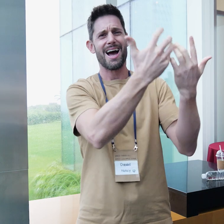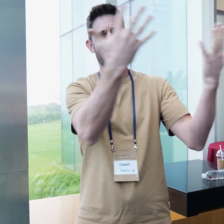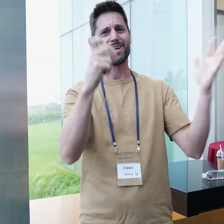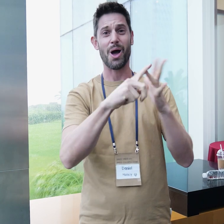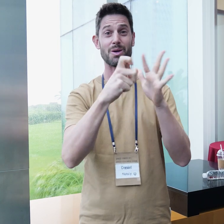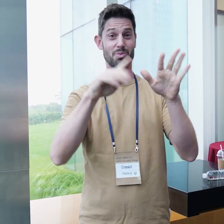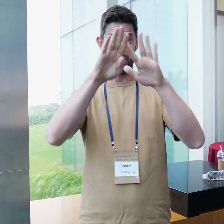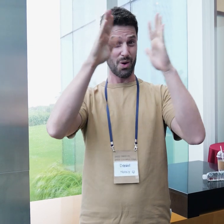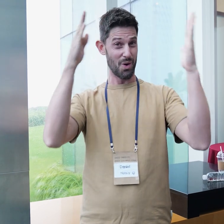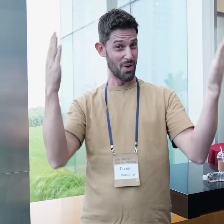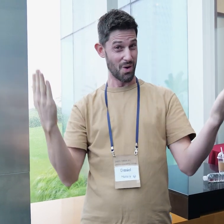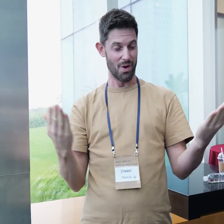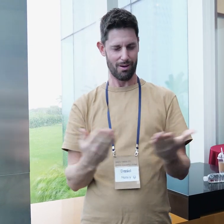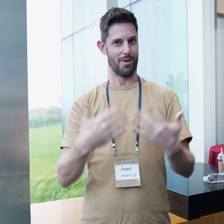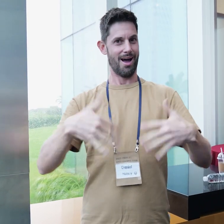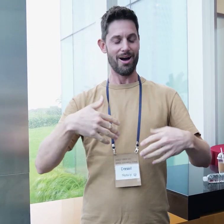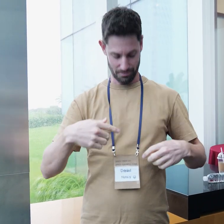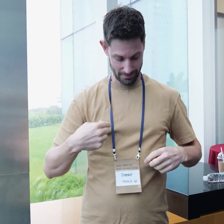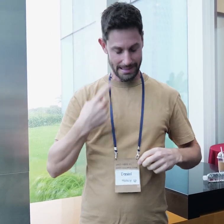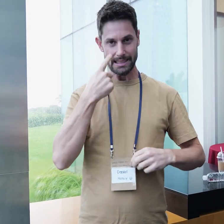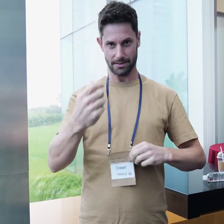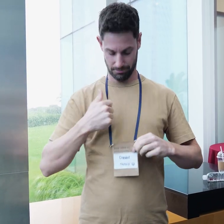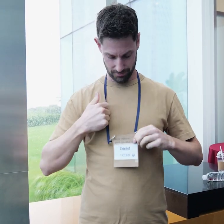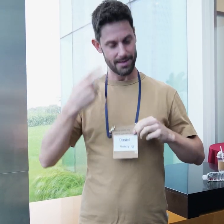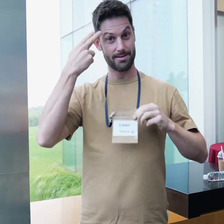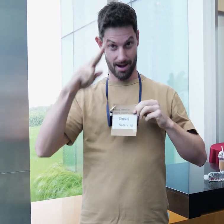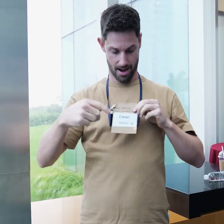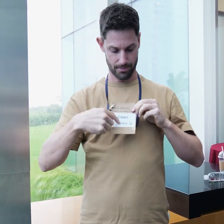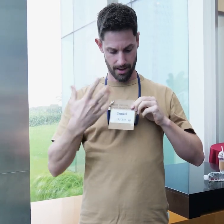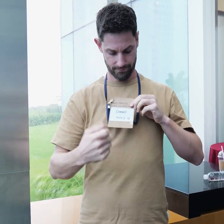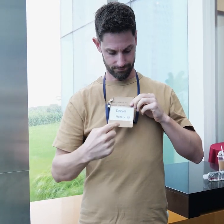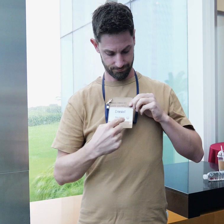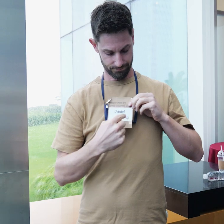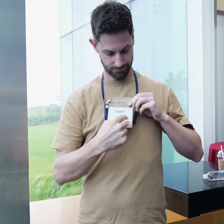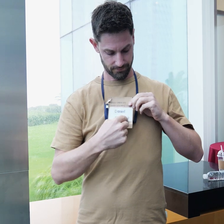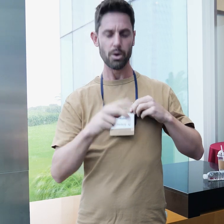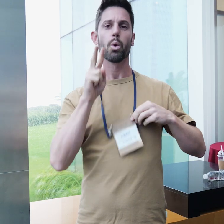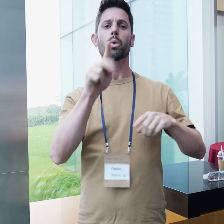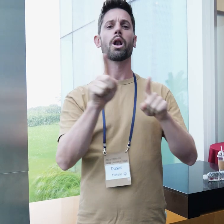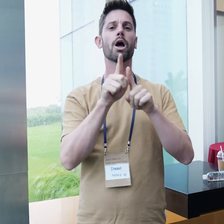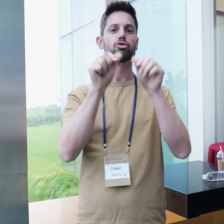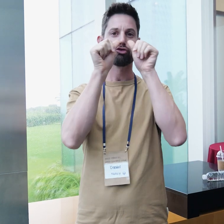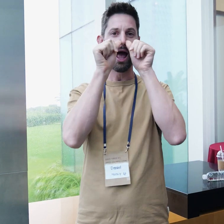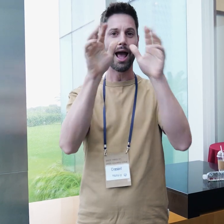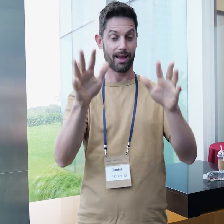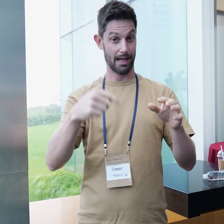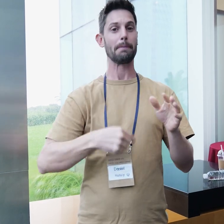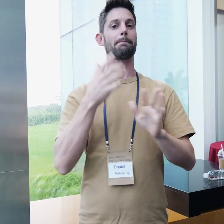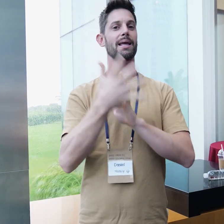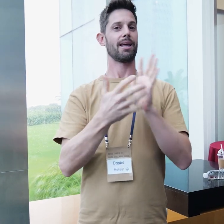I met many CODAs from all over the globe. You can see here on my registration badge - it has my name and there's an image here that looks like a dragon.